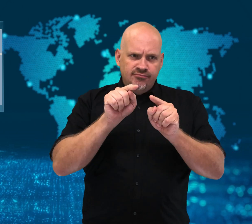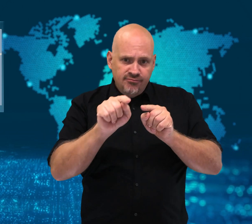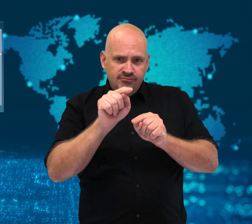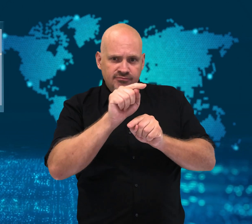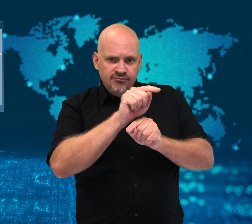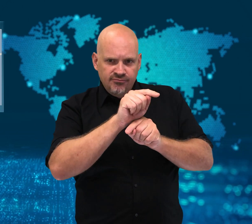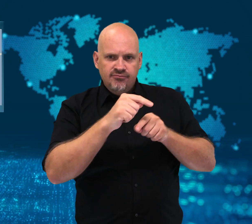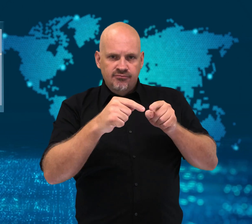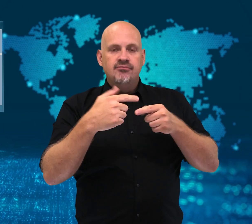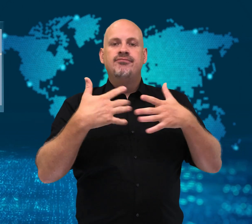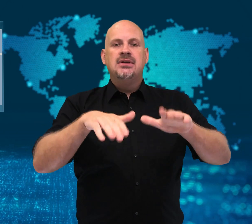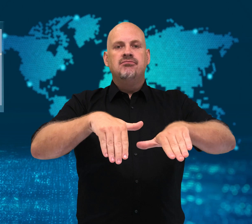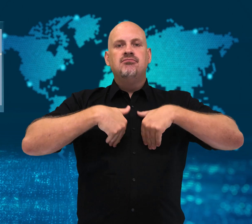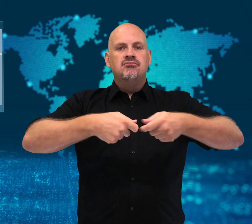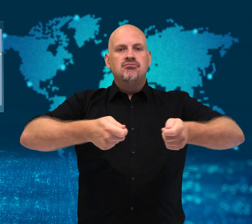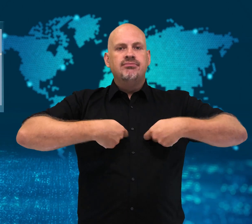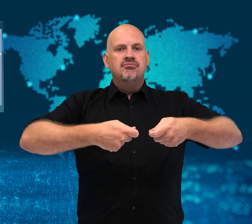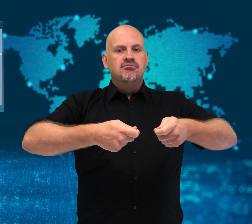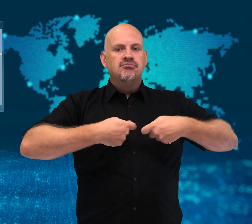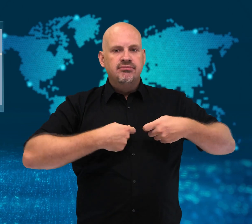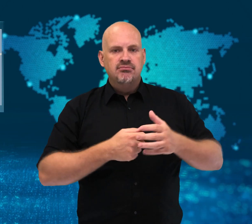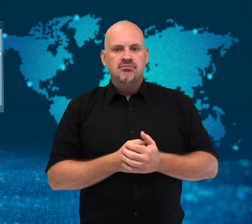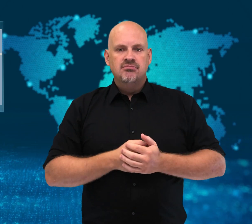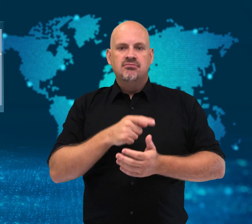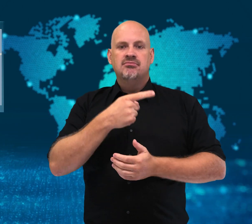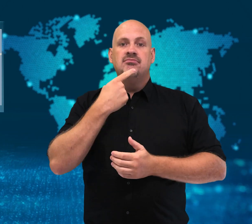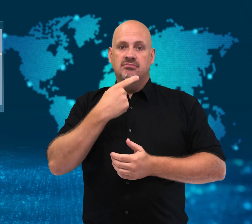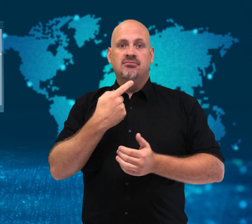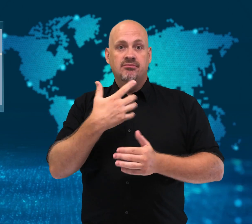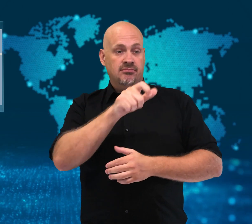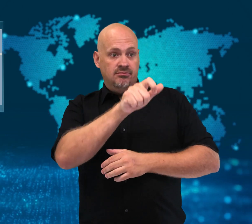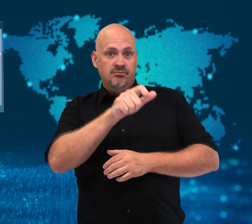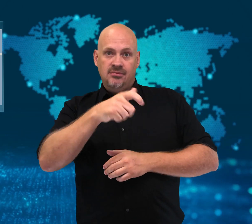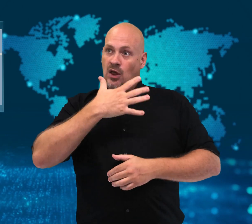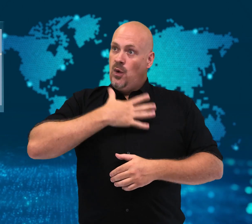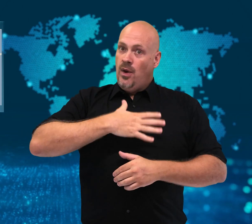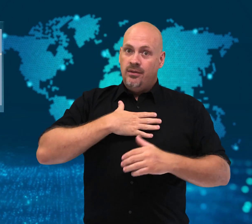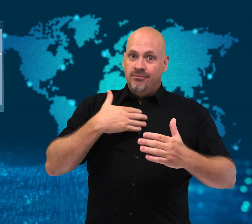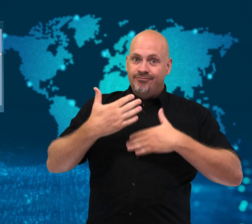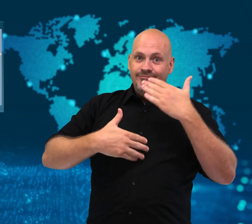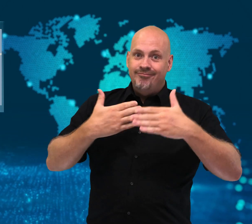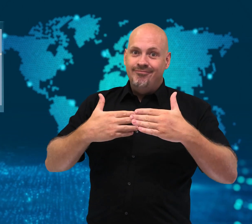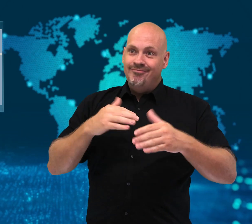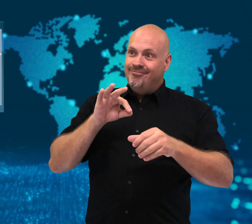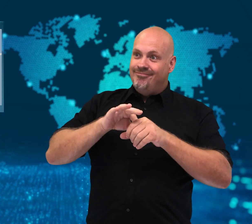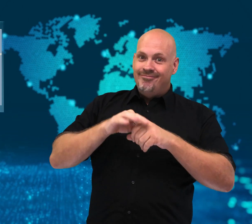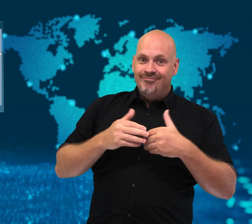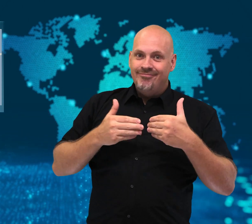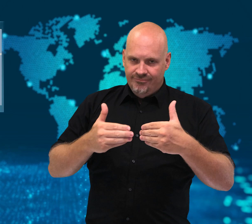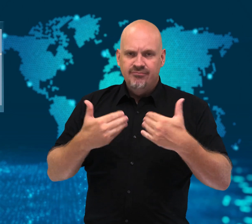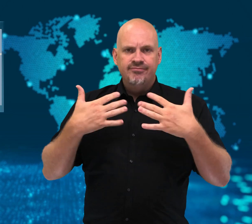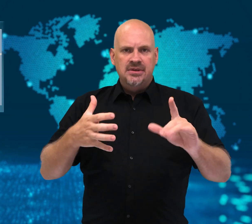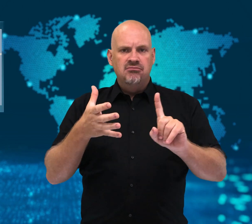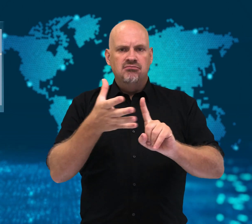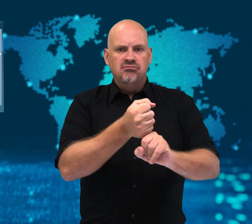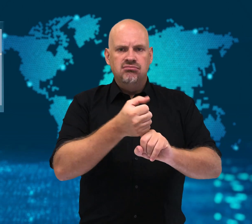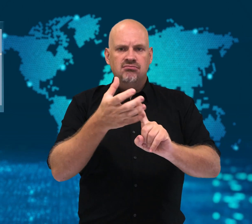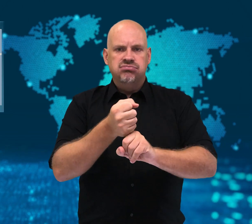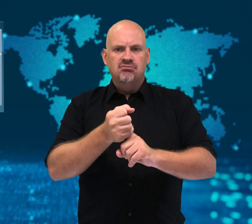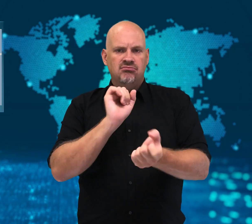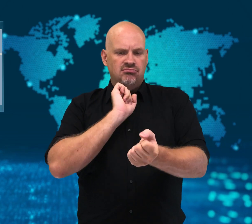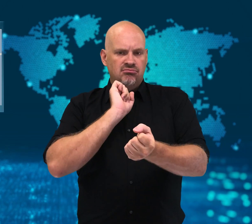the opposition candidates had pulled out of the election.